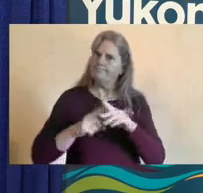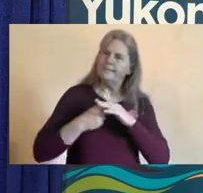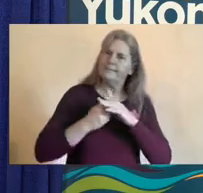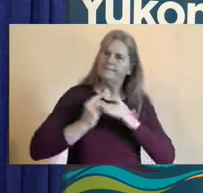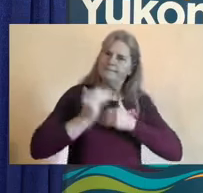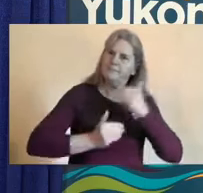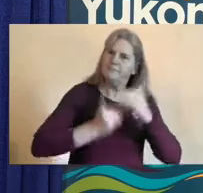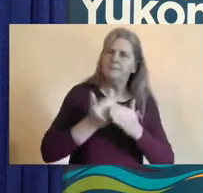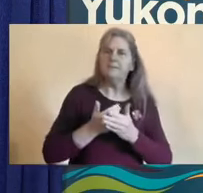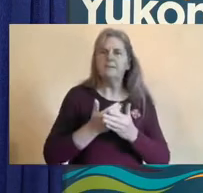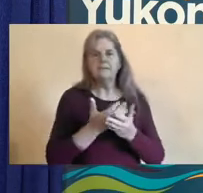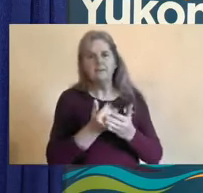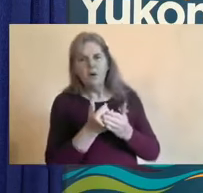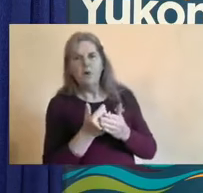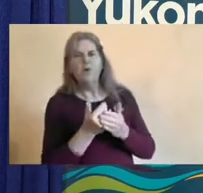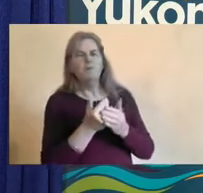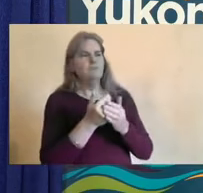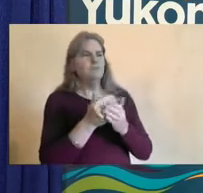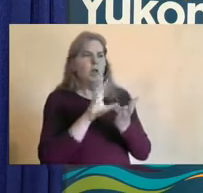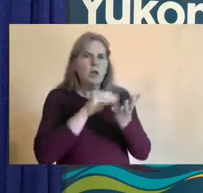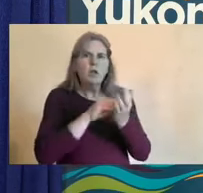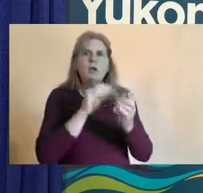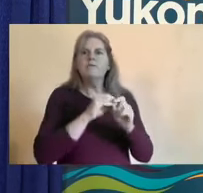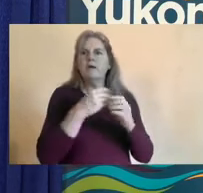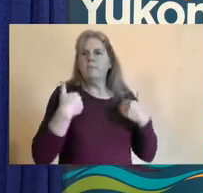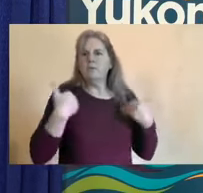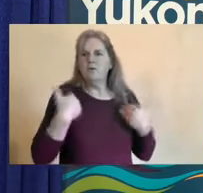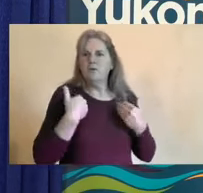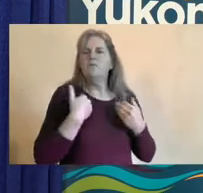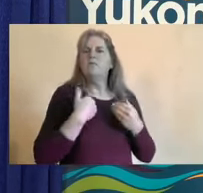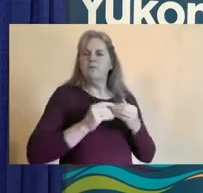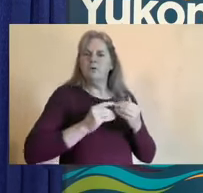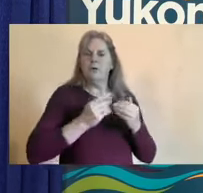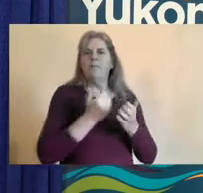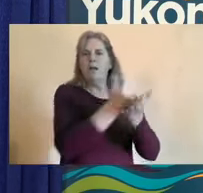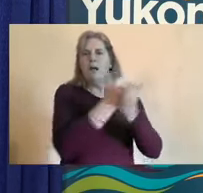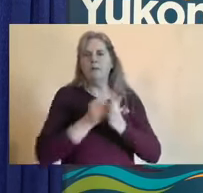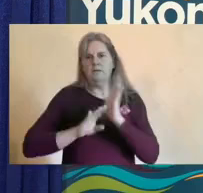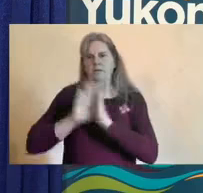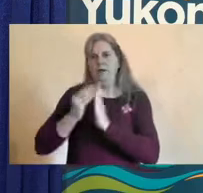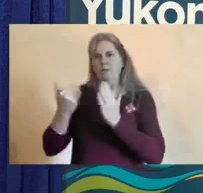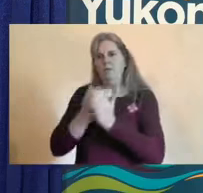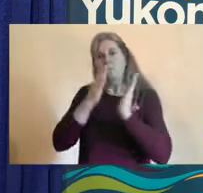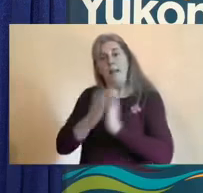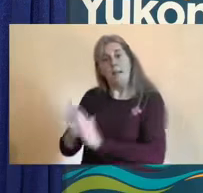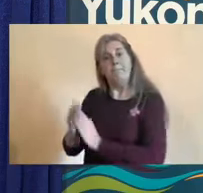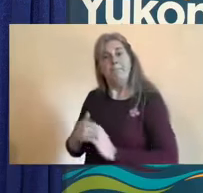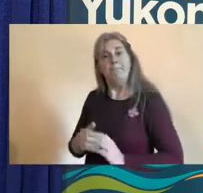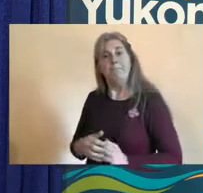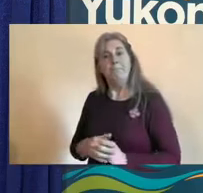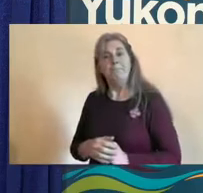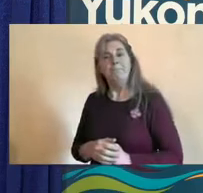youth, and their recommendations to help us move forward with our new plan. Thanks.